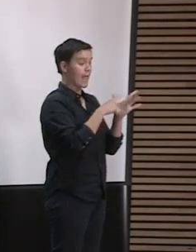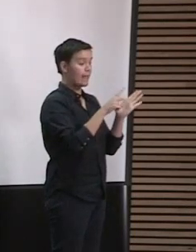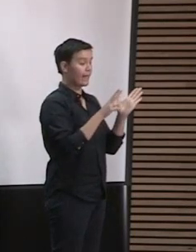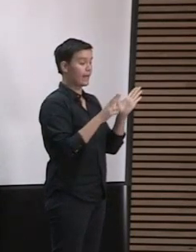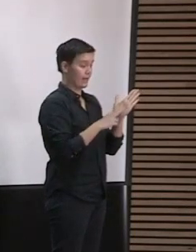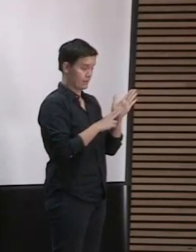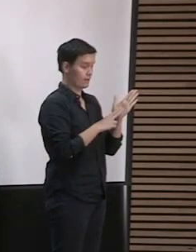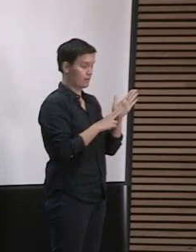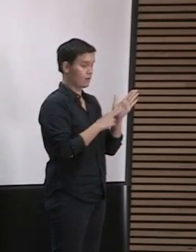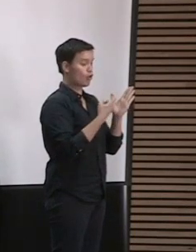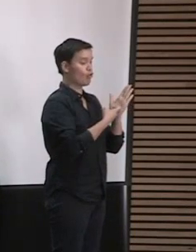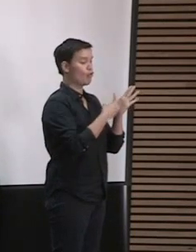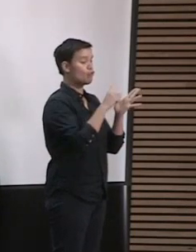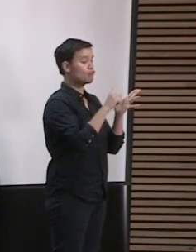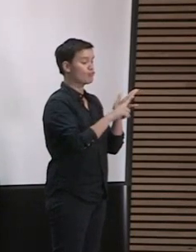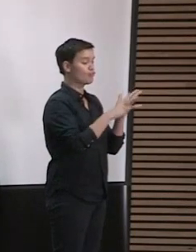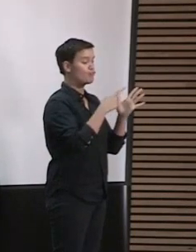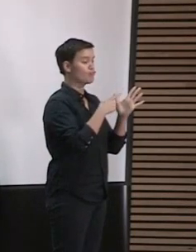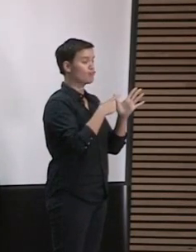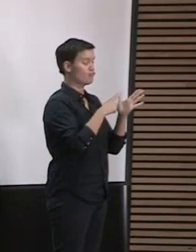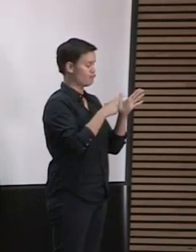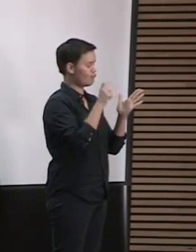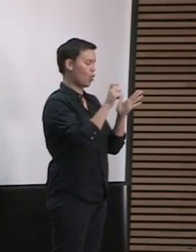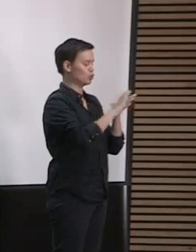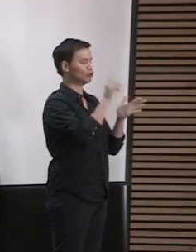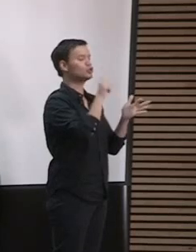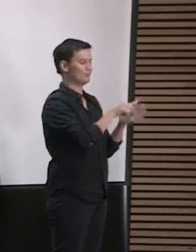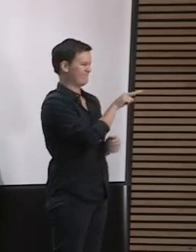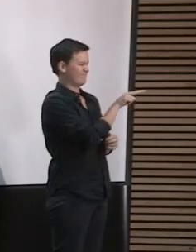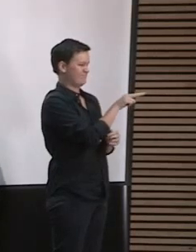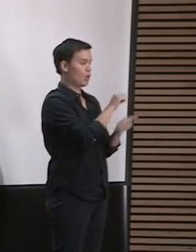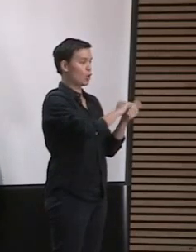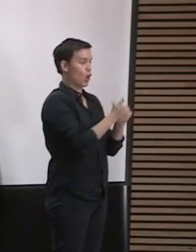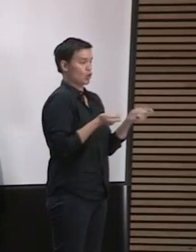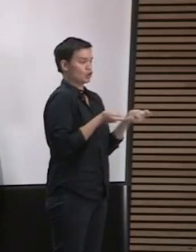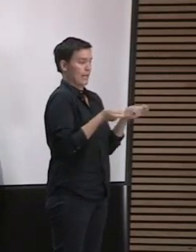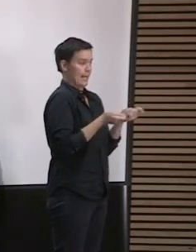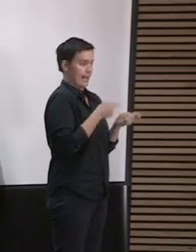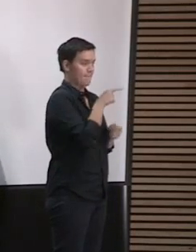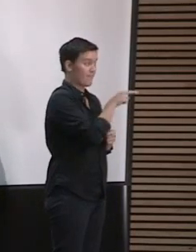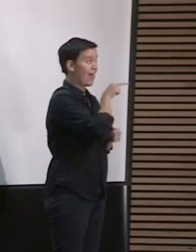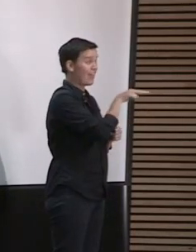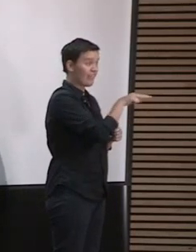alongside Sir Brian Rose, who led the review of PPE use and has been leading the government's work to